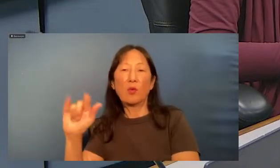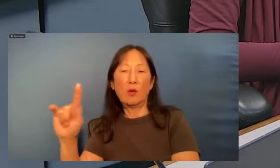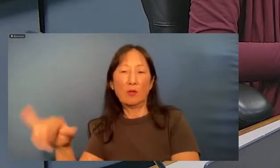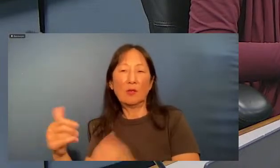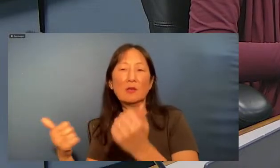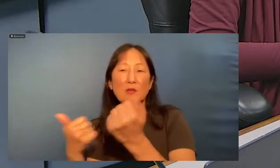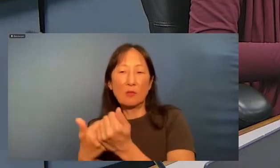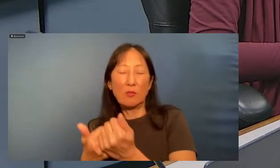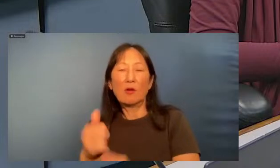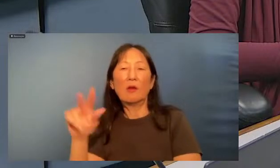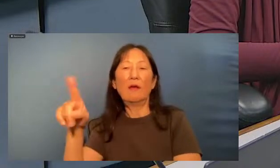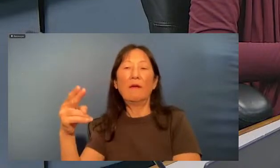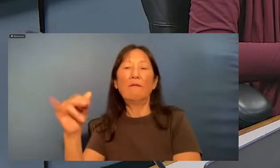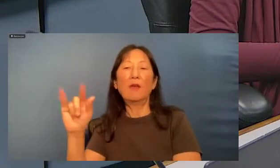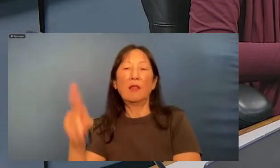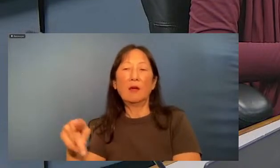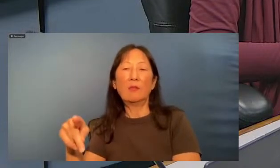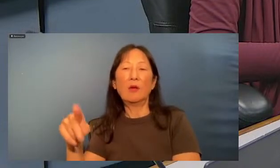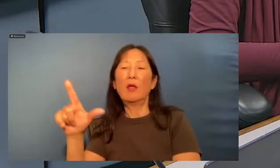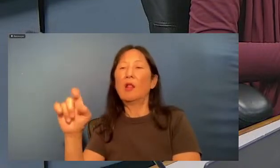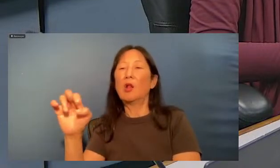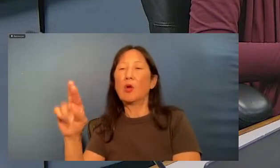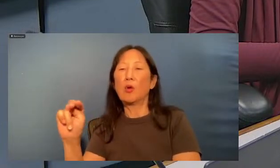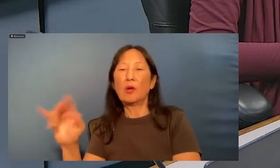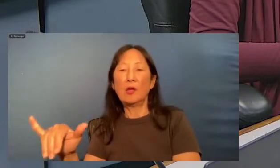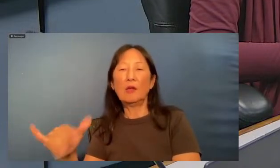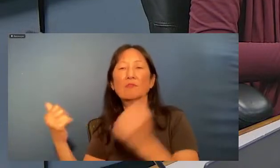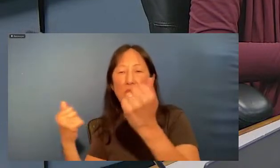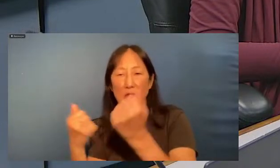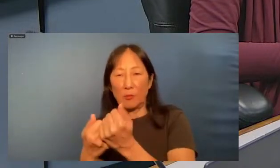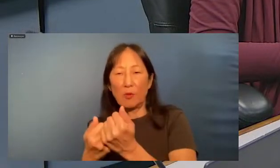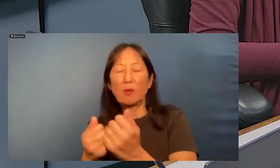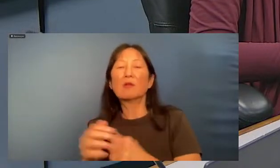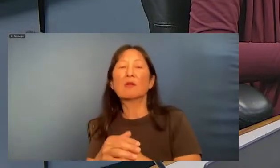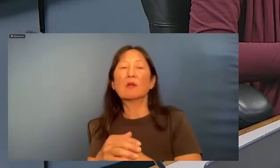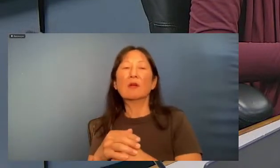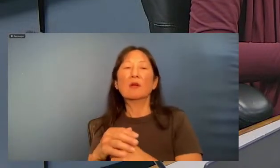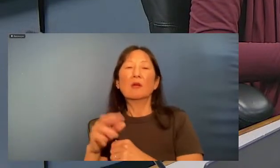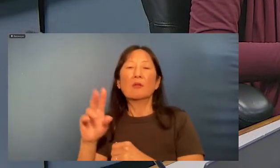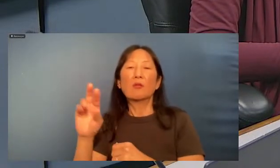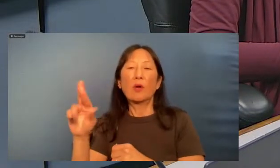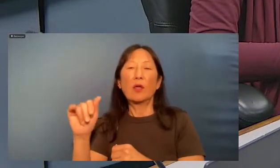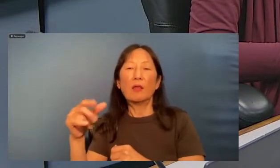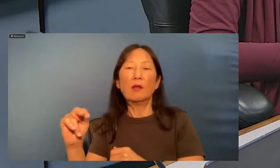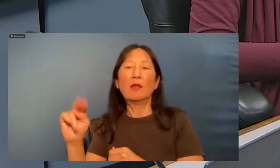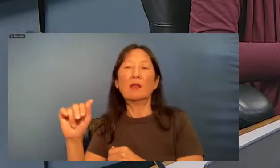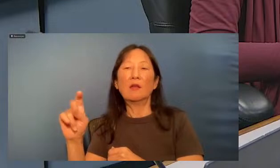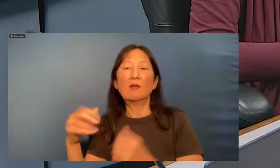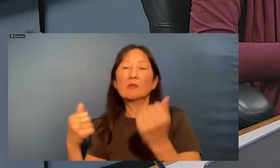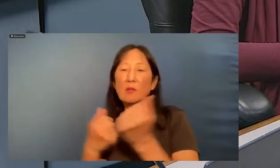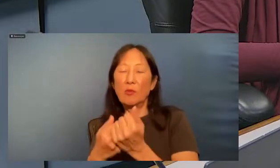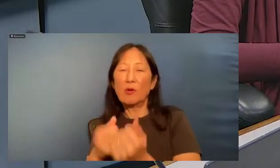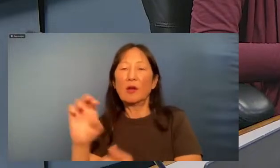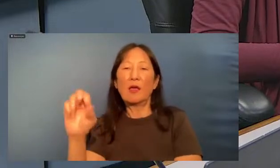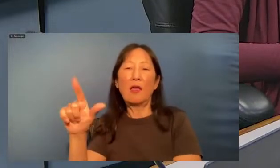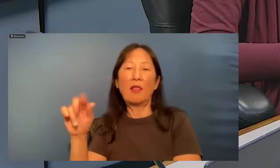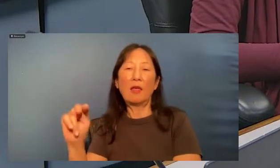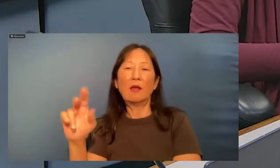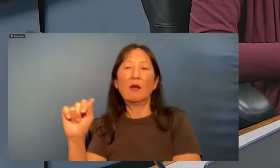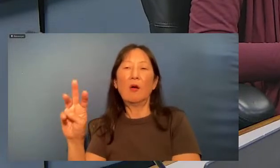Philip Nervy Nerney in support ano and support Ellen Oy and support.